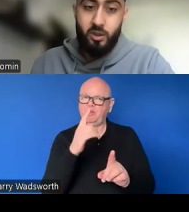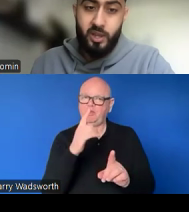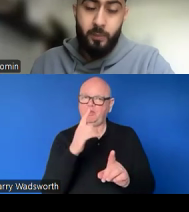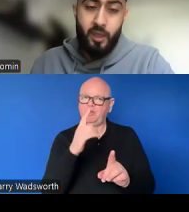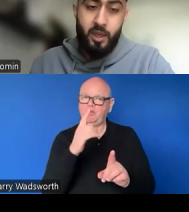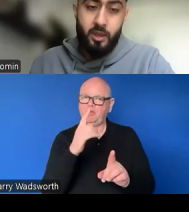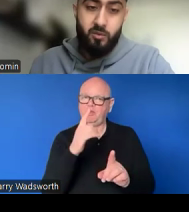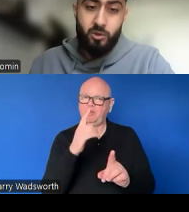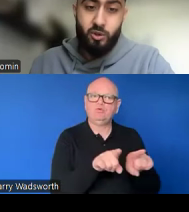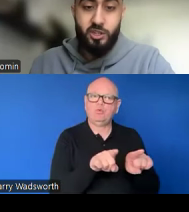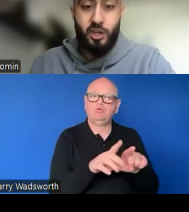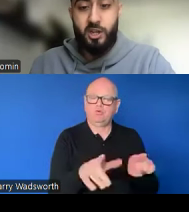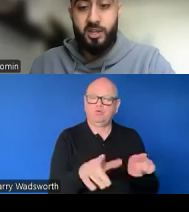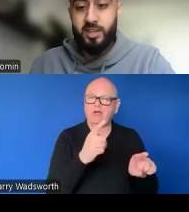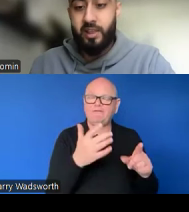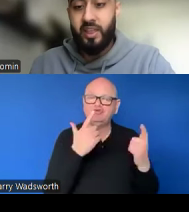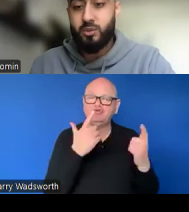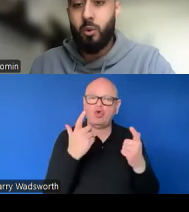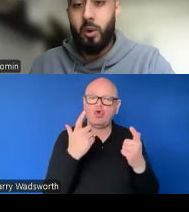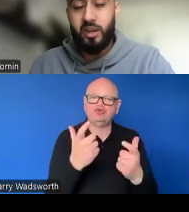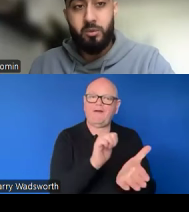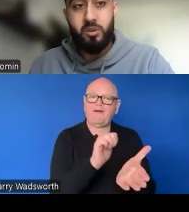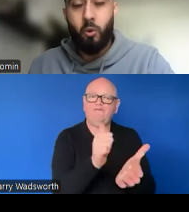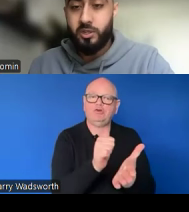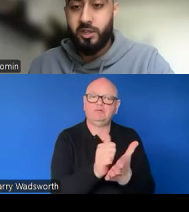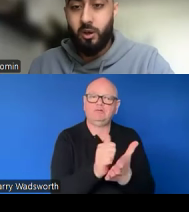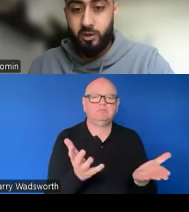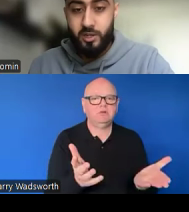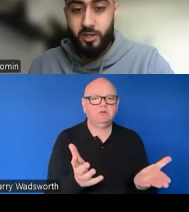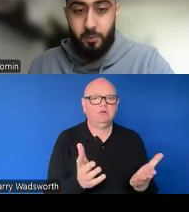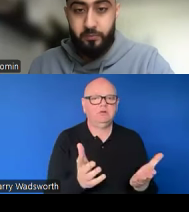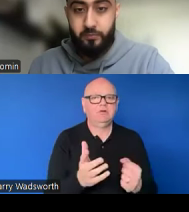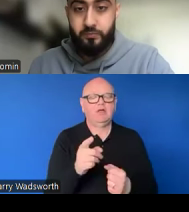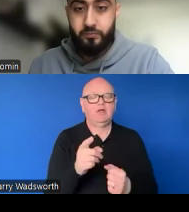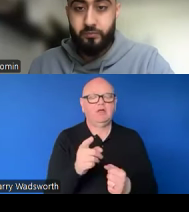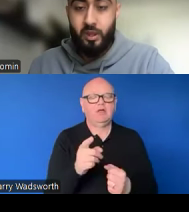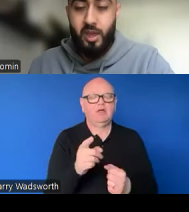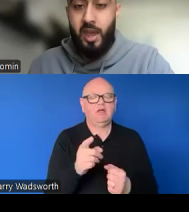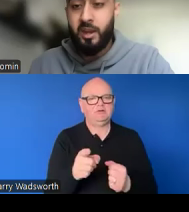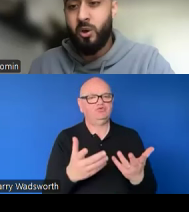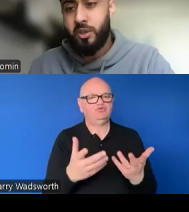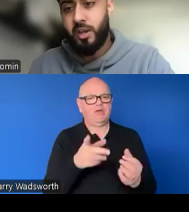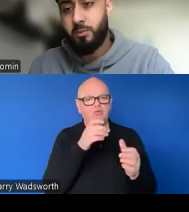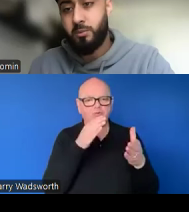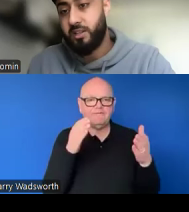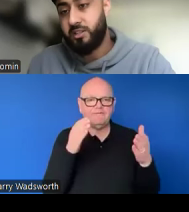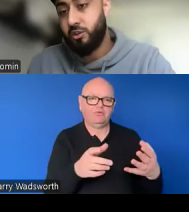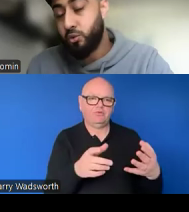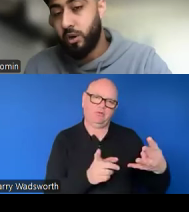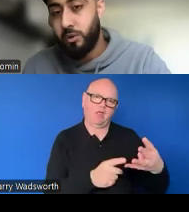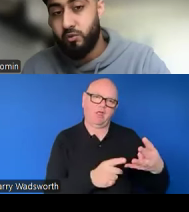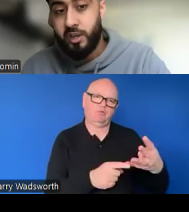We've also got search ads, and that's what we're going to be focusing on today. Any other types of ads that you do want to be running,